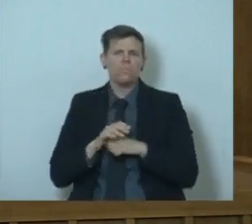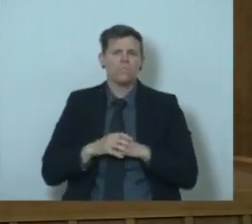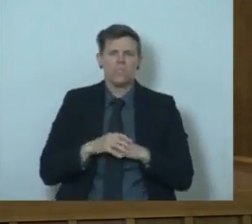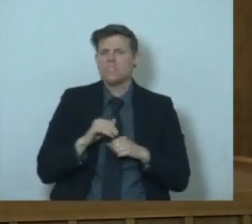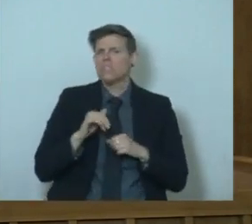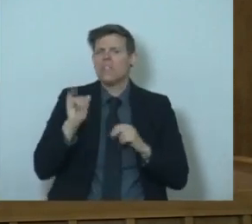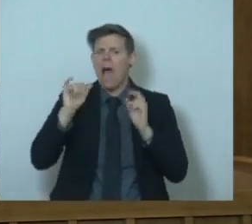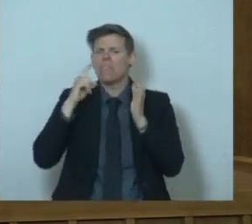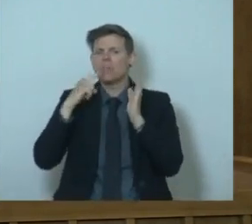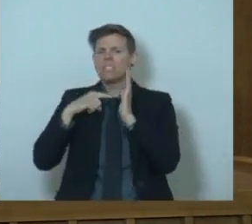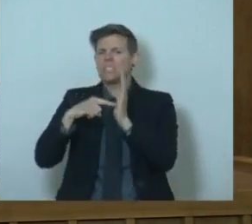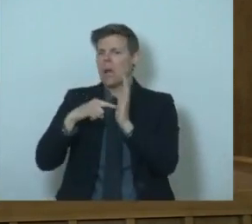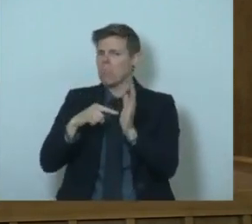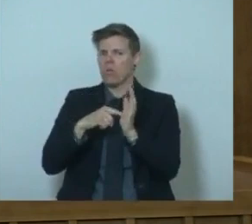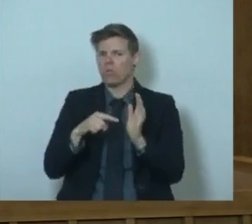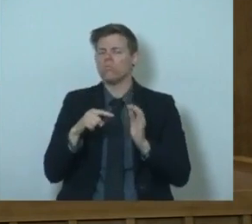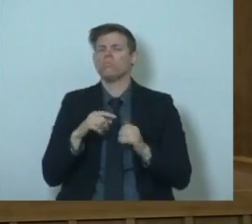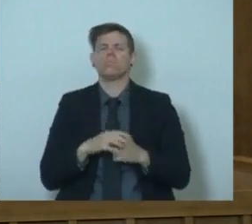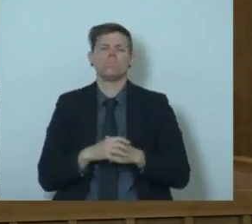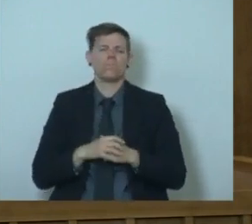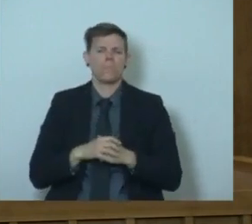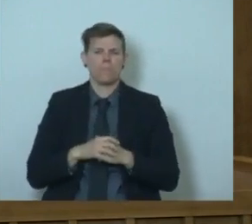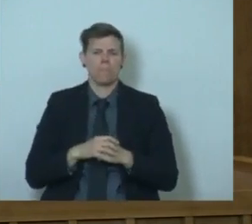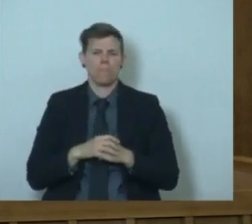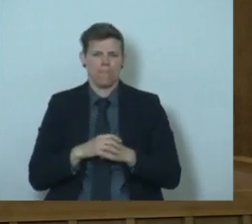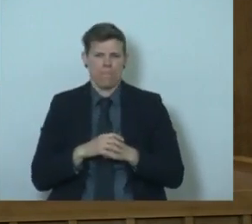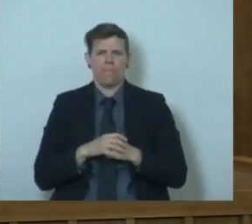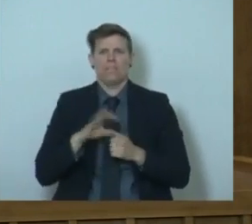LIKE OUR FLU NETWORK SURVEILLANCE HAS IN THE PAST.